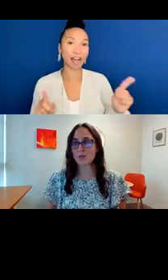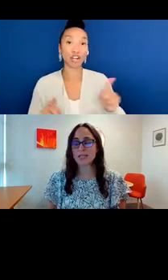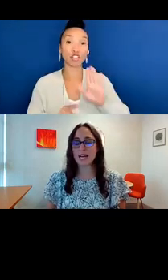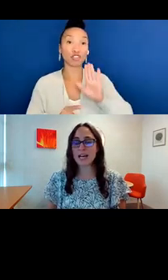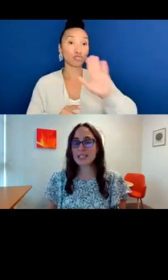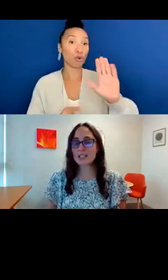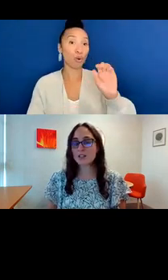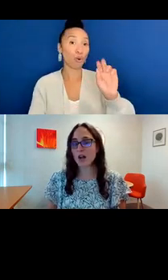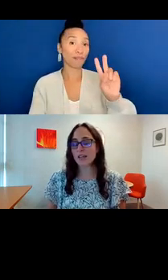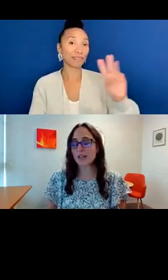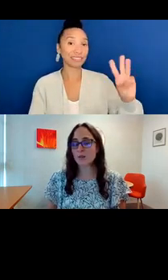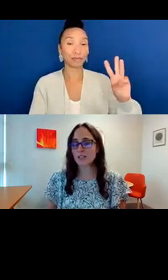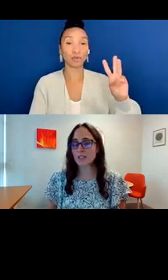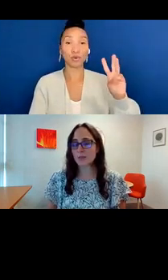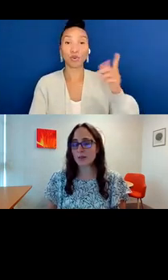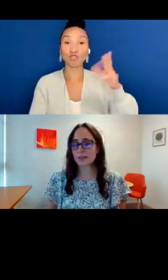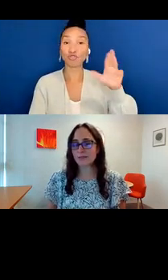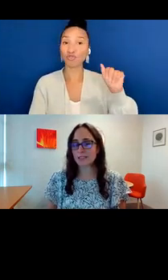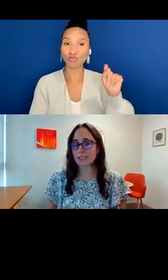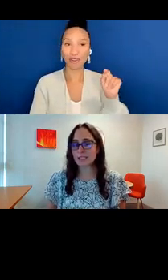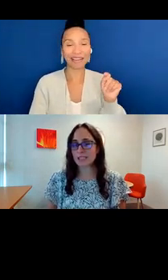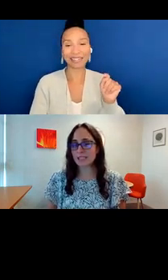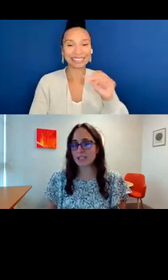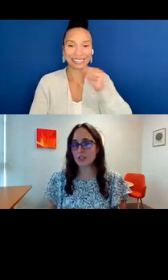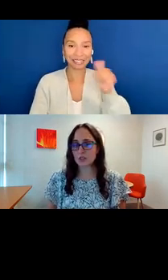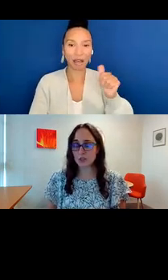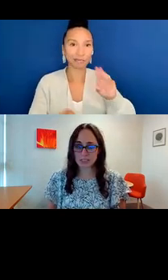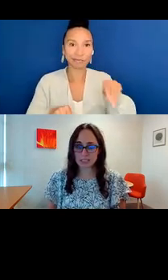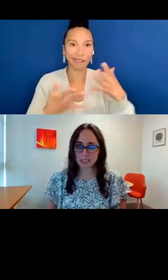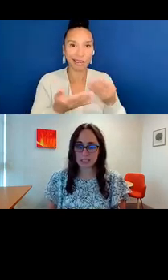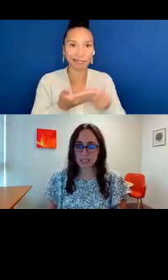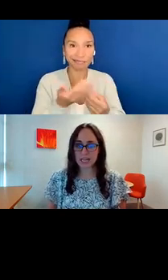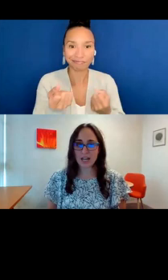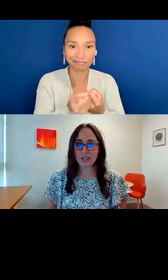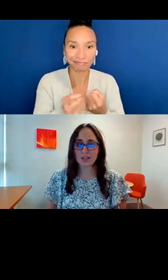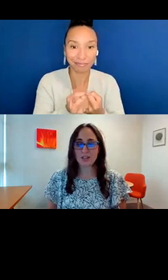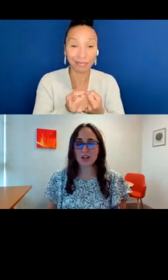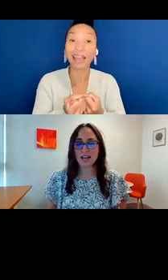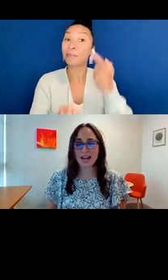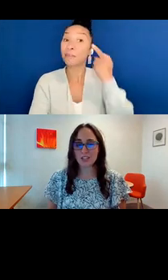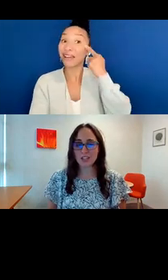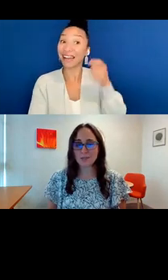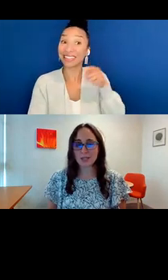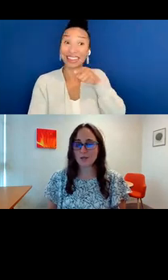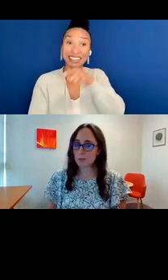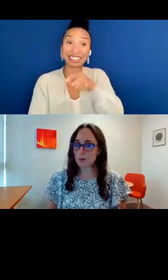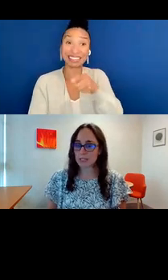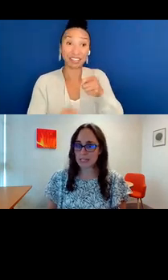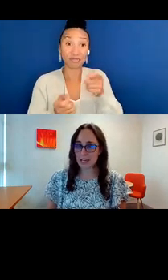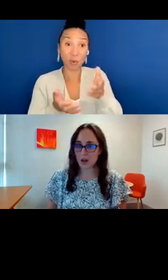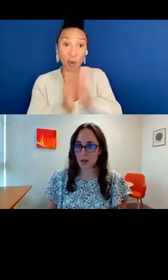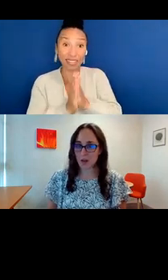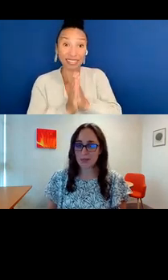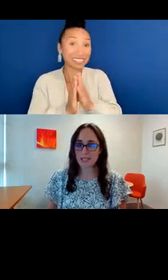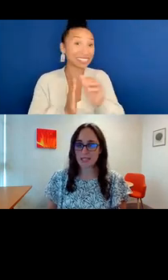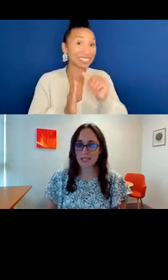And to because they're not OVW grant-funded services, they're not actually being reported at all